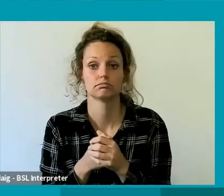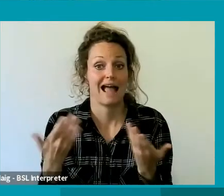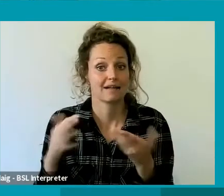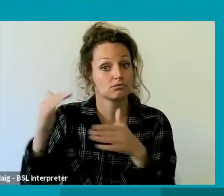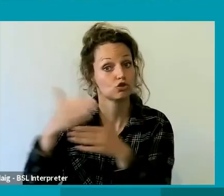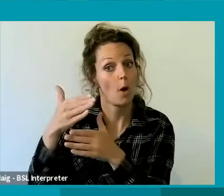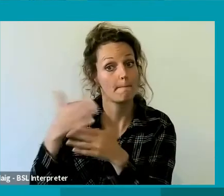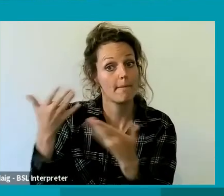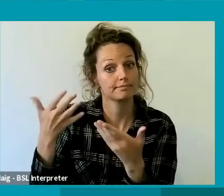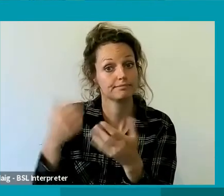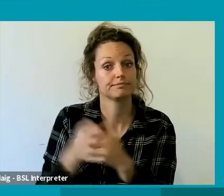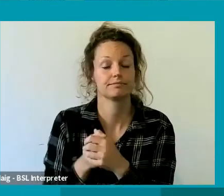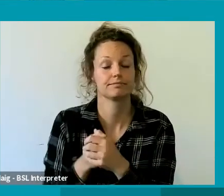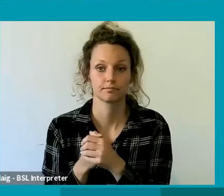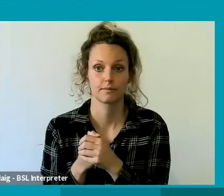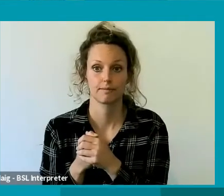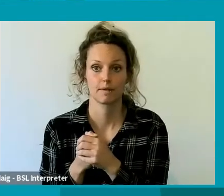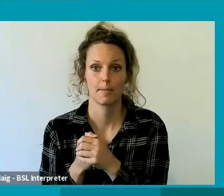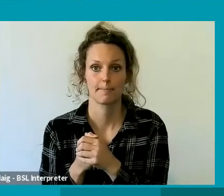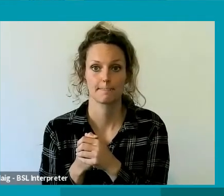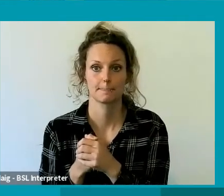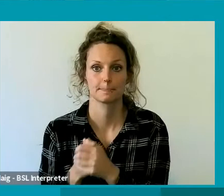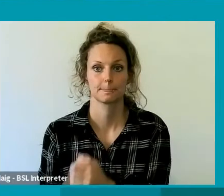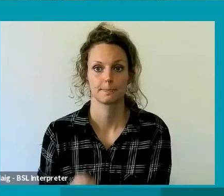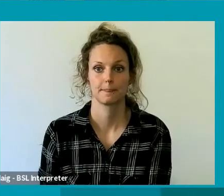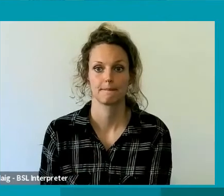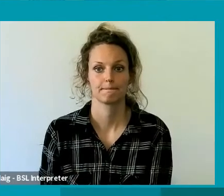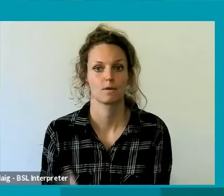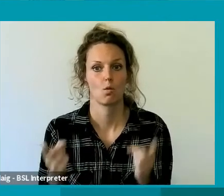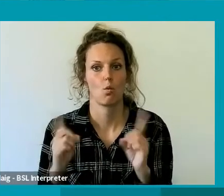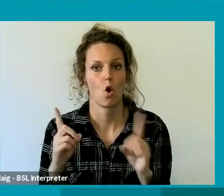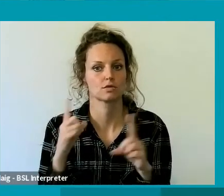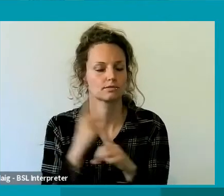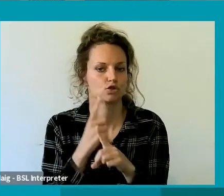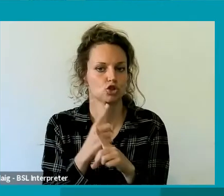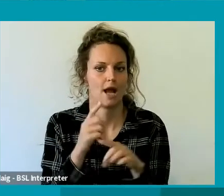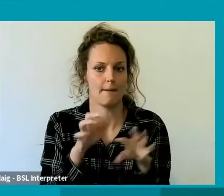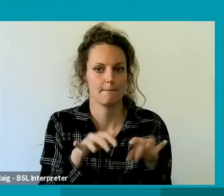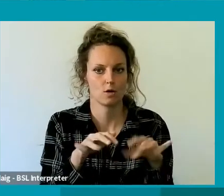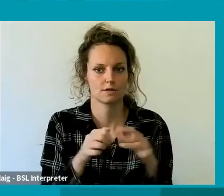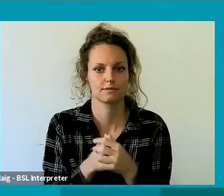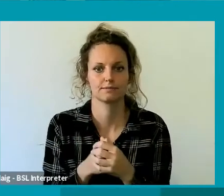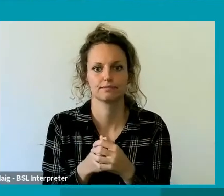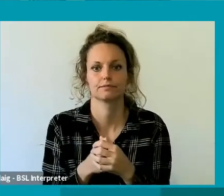So what's coming up in the chat box Toby OK... So firstly loads of people are asking